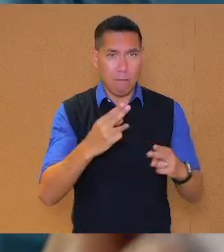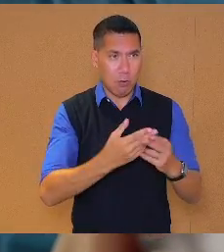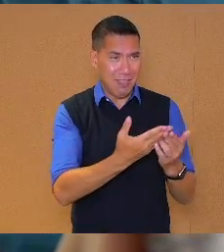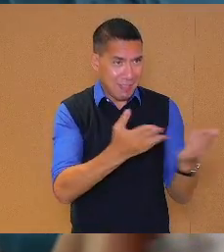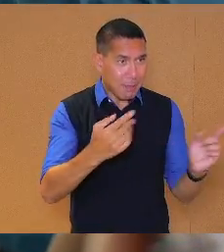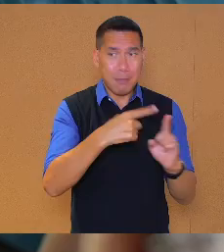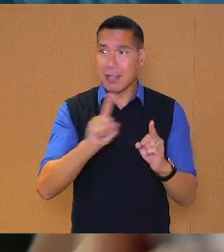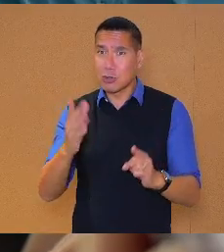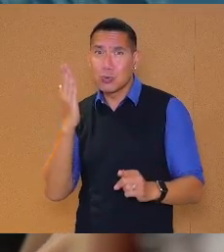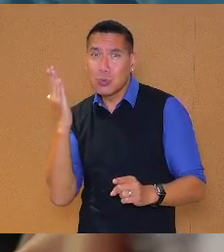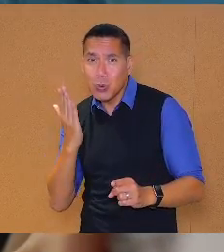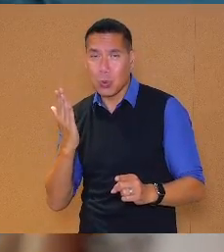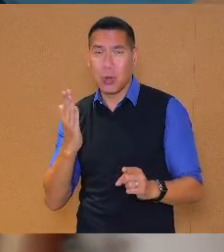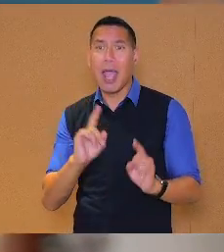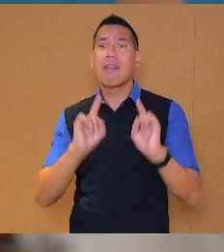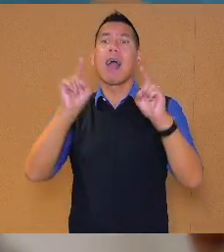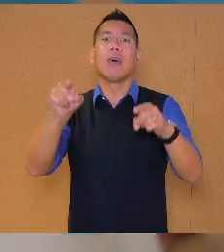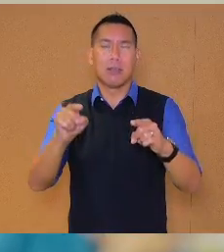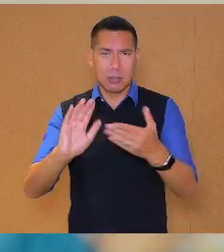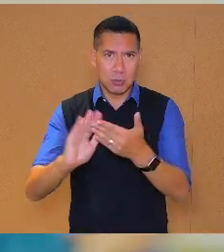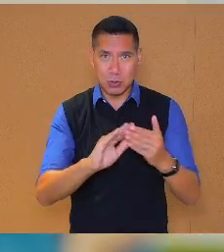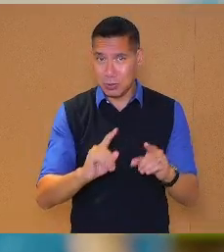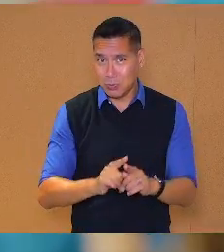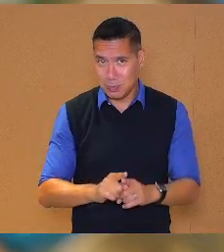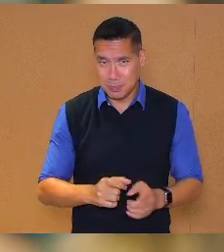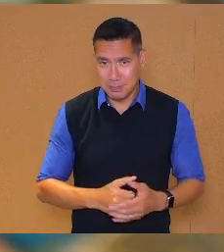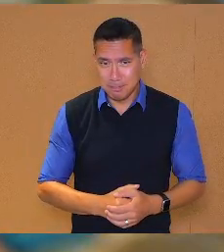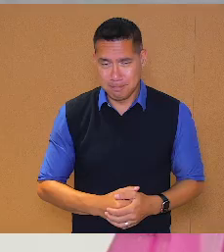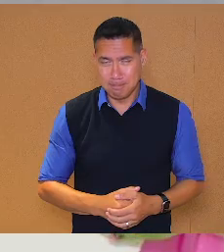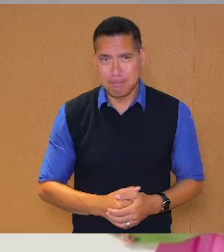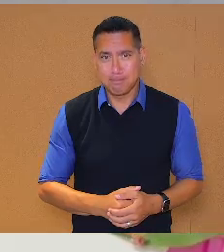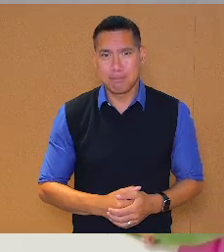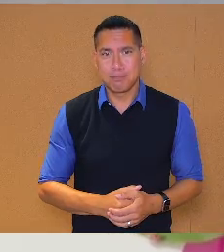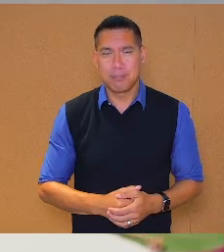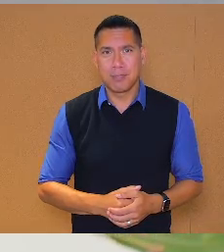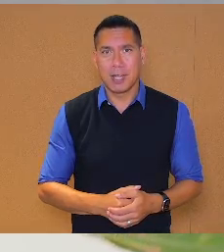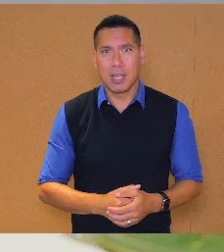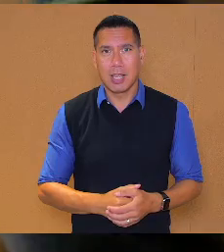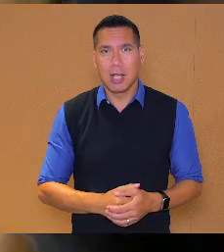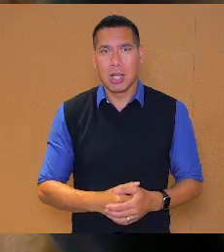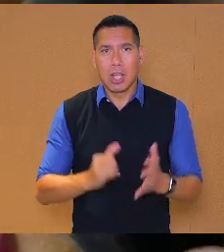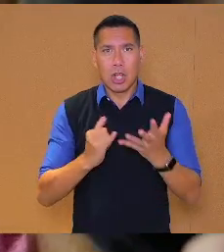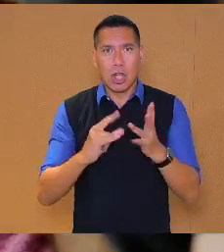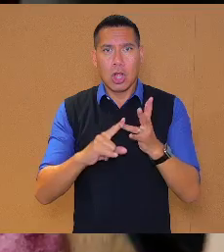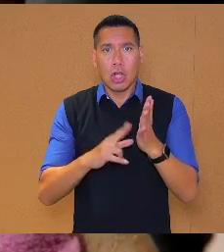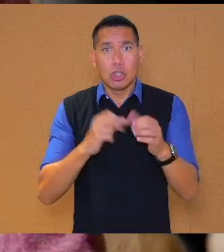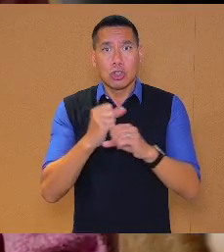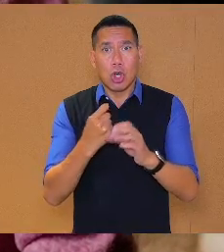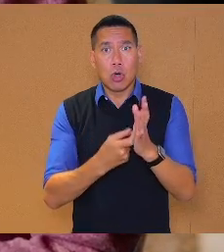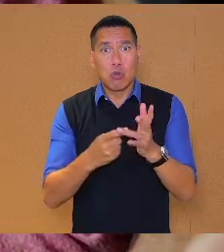outside the community. >> On the days that The Song